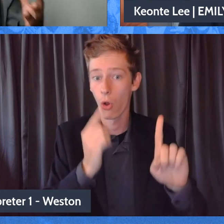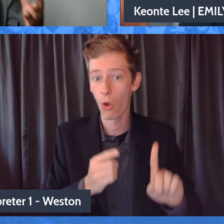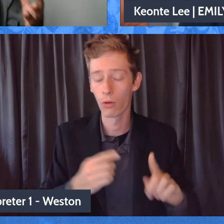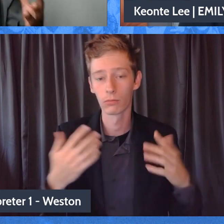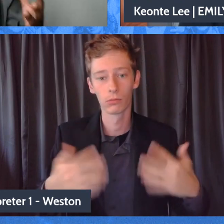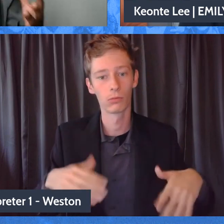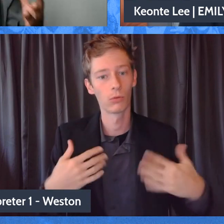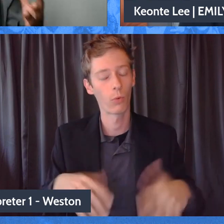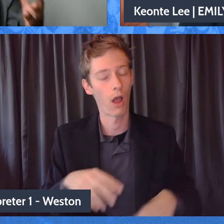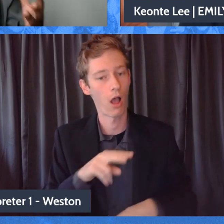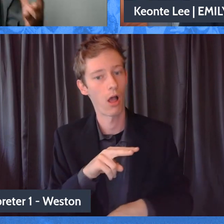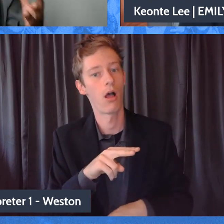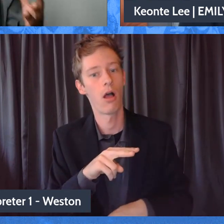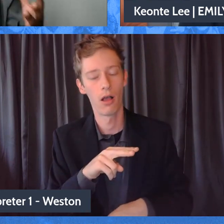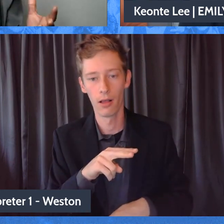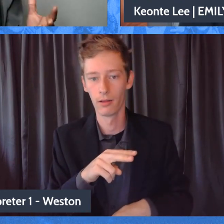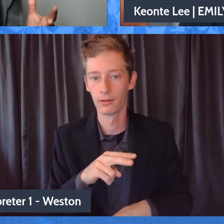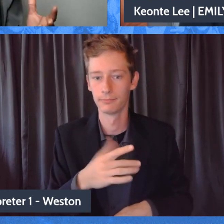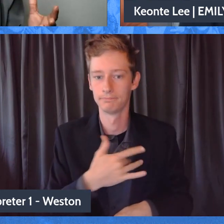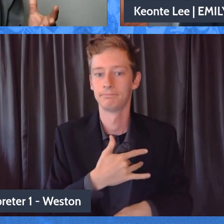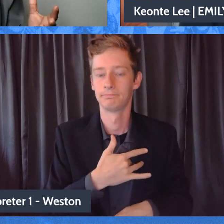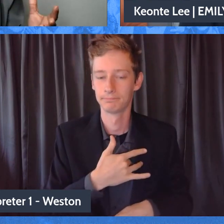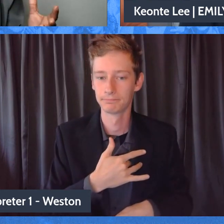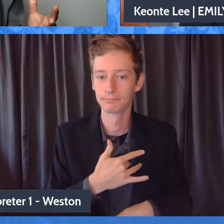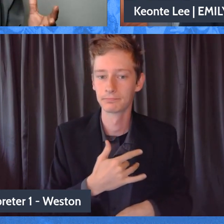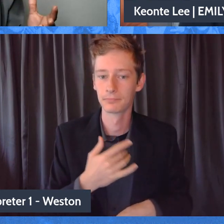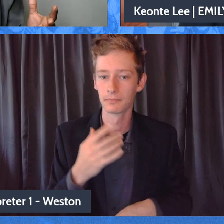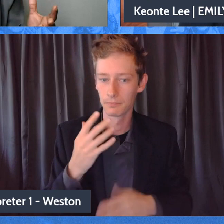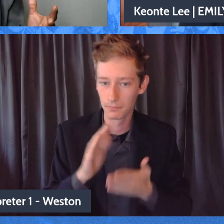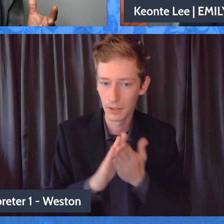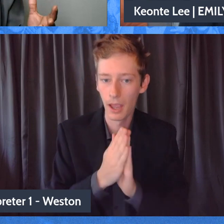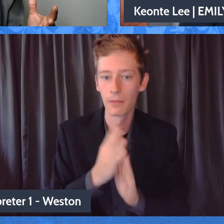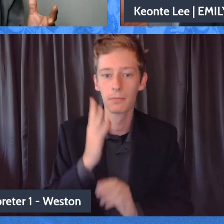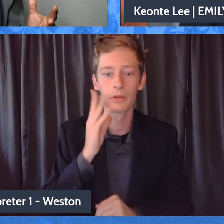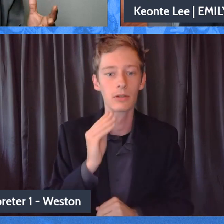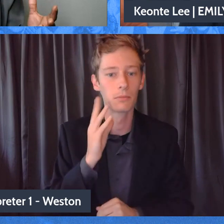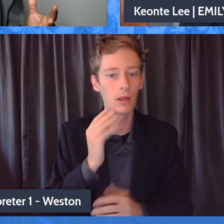of working with the men and women of SCIU,